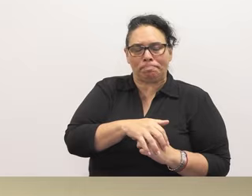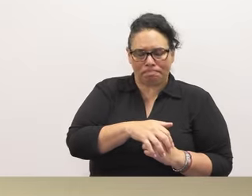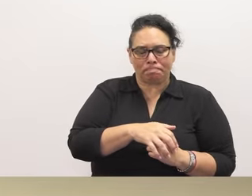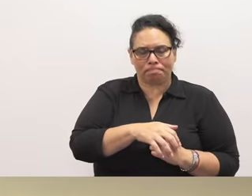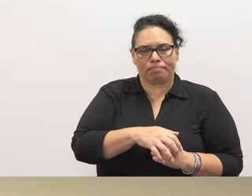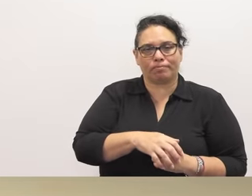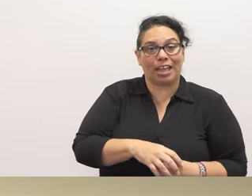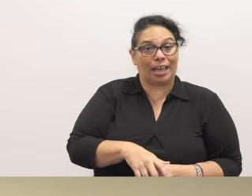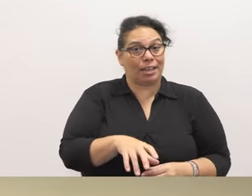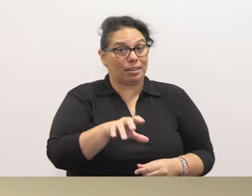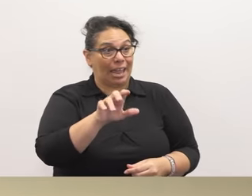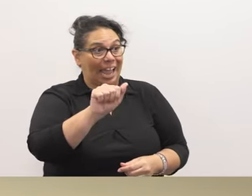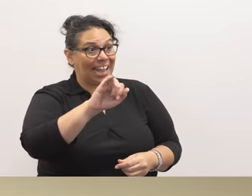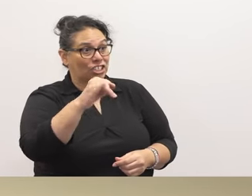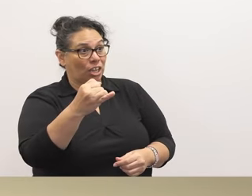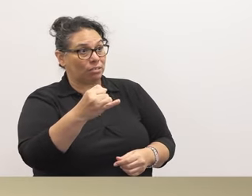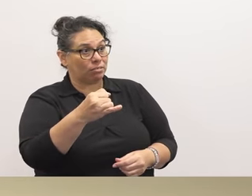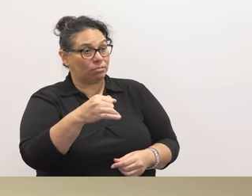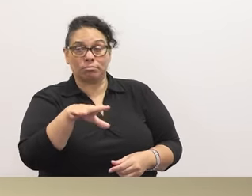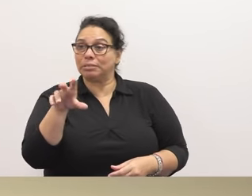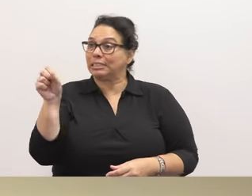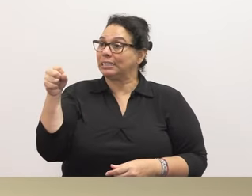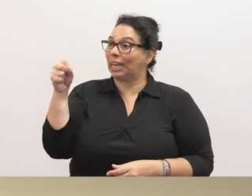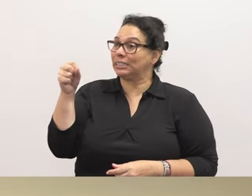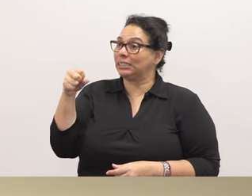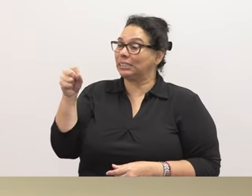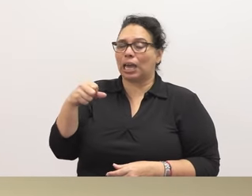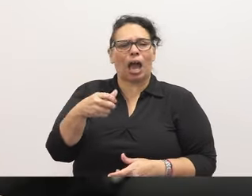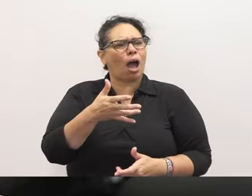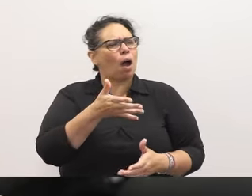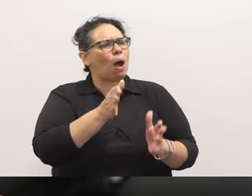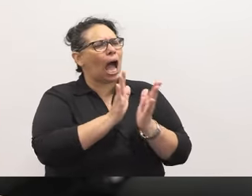I don't know. Yeah. Madam Chair, I'm gonna ask AJ a question.